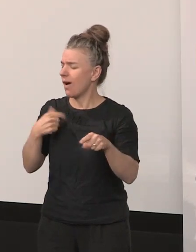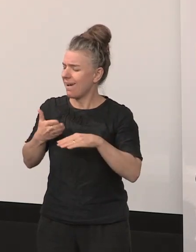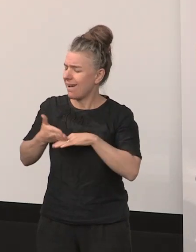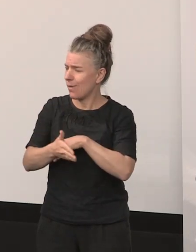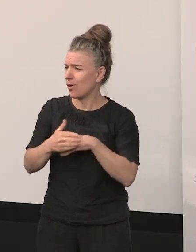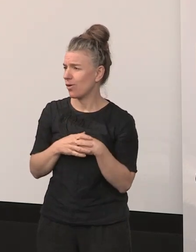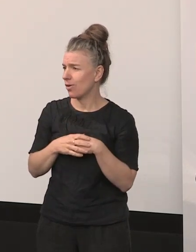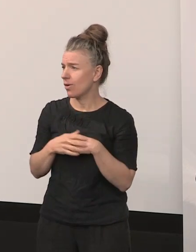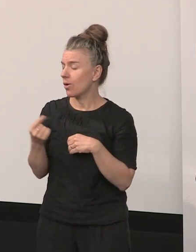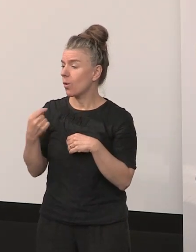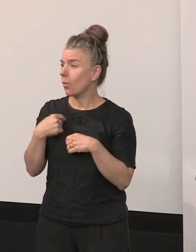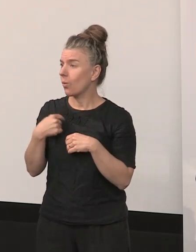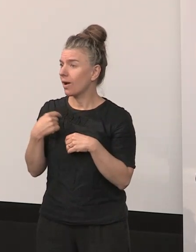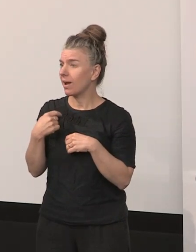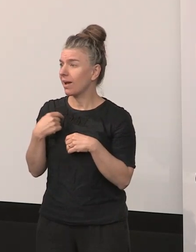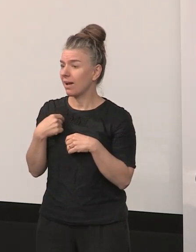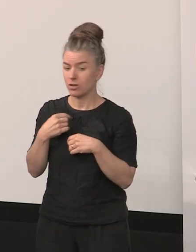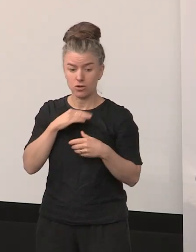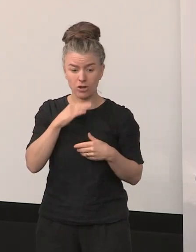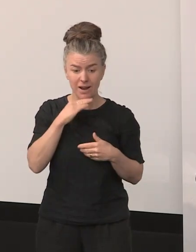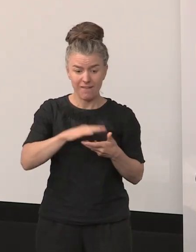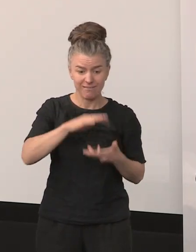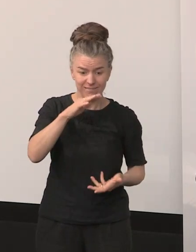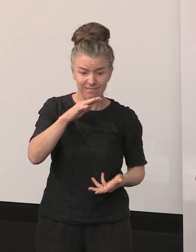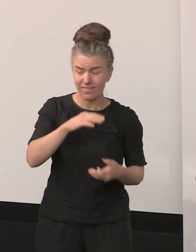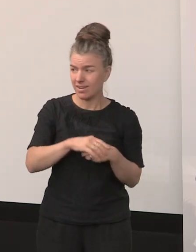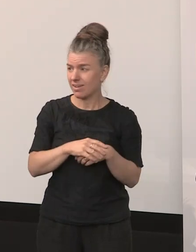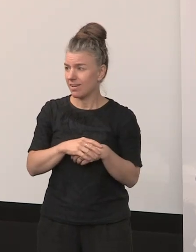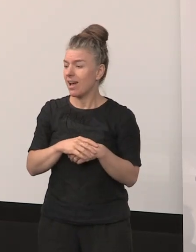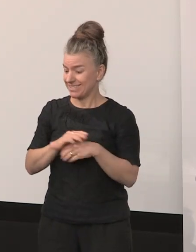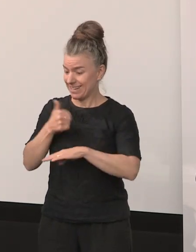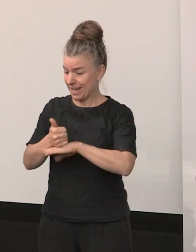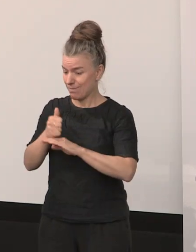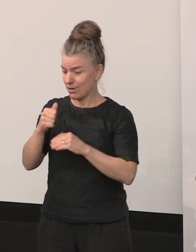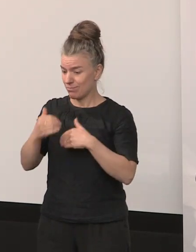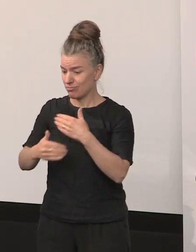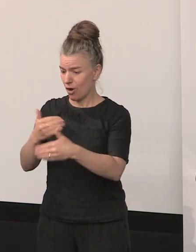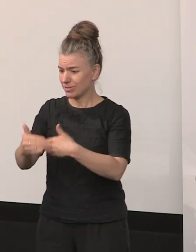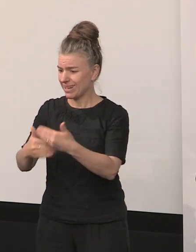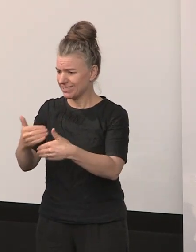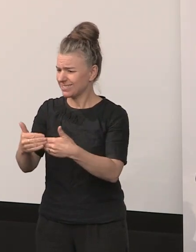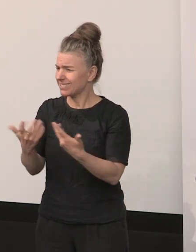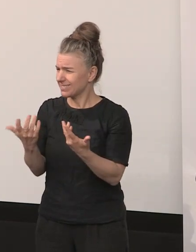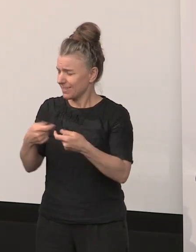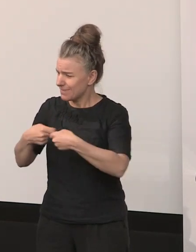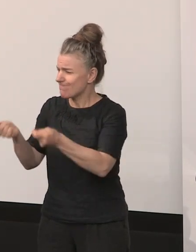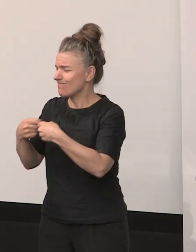designed to acknowledge and address those. And that's why we worked hard. At no point in